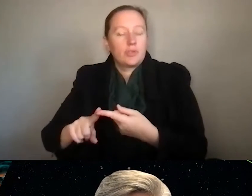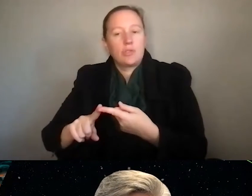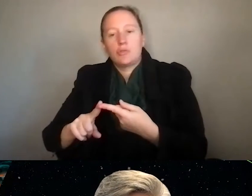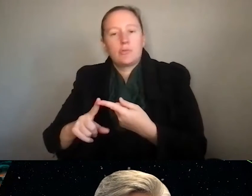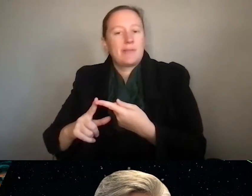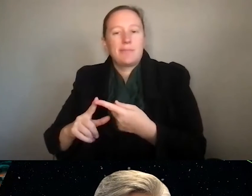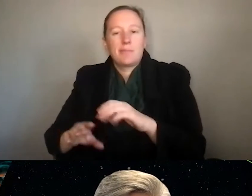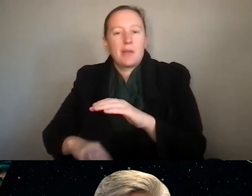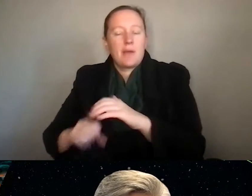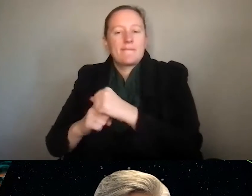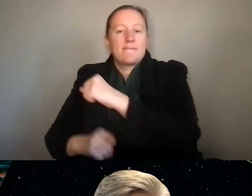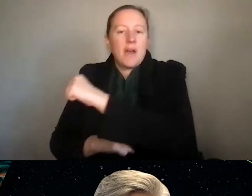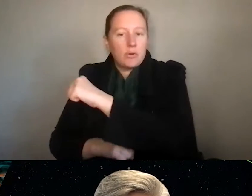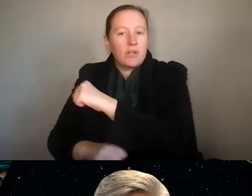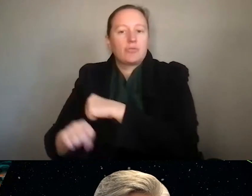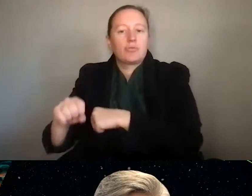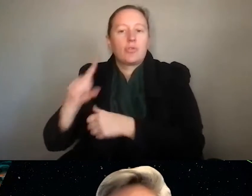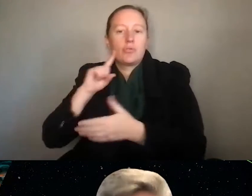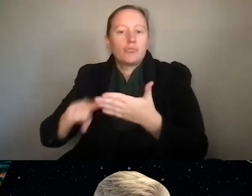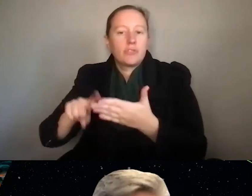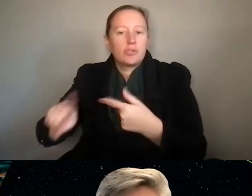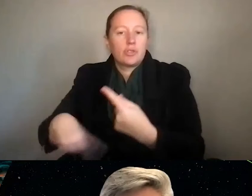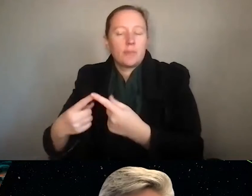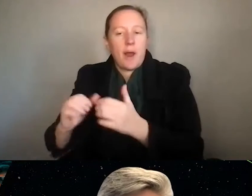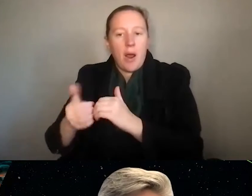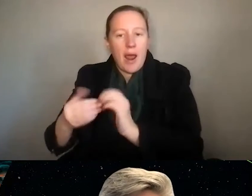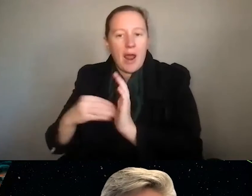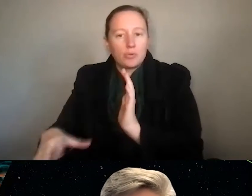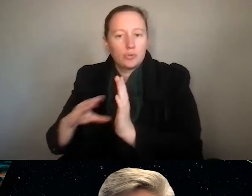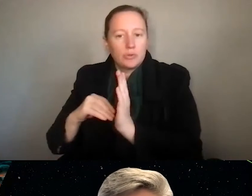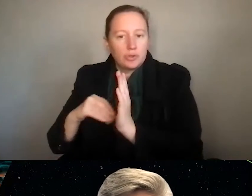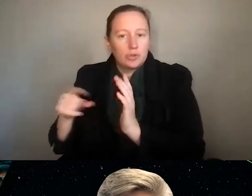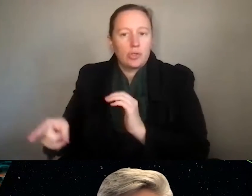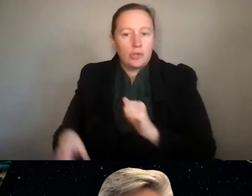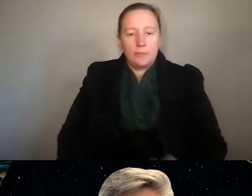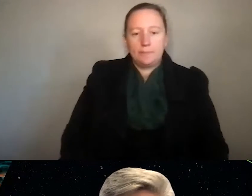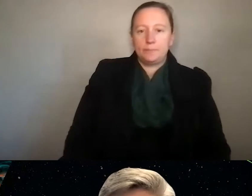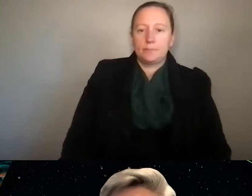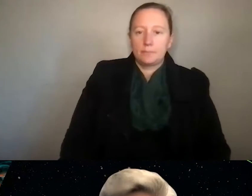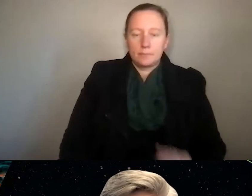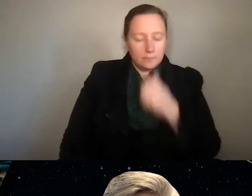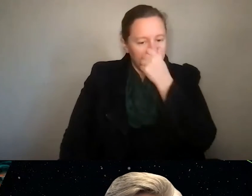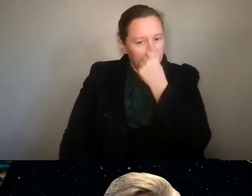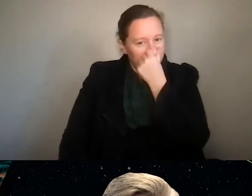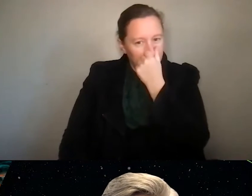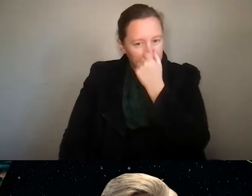of how students learn. Beth Strausser: Great. Elsa Gonzalez: I'm sorry.